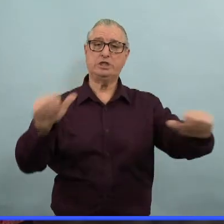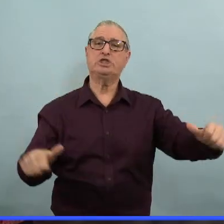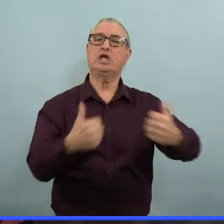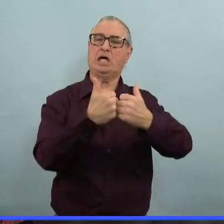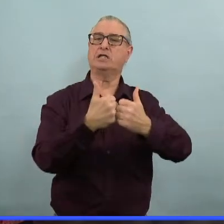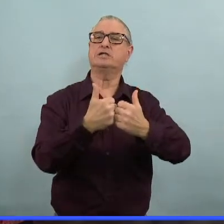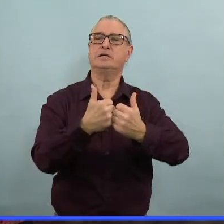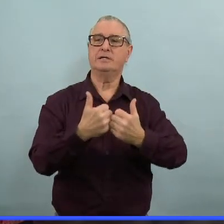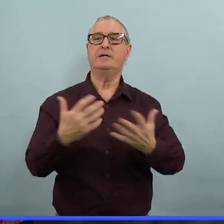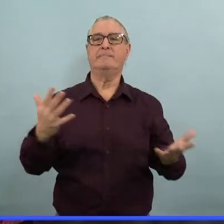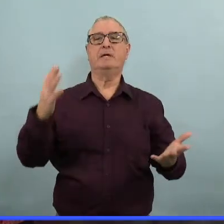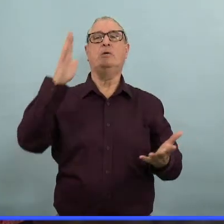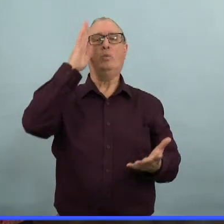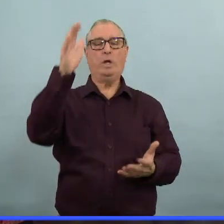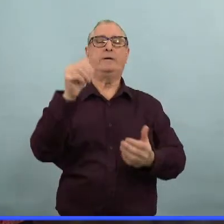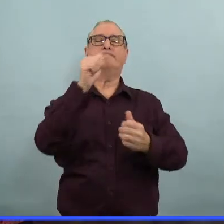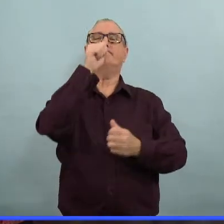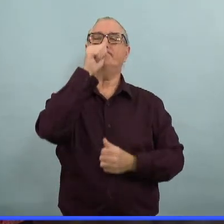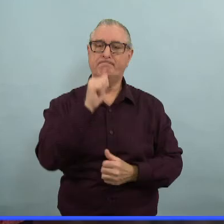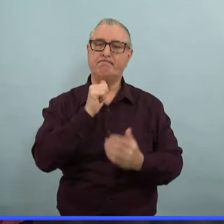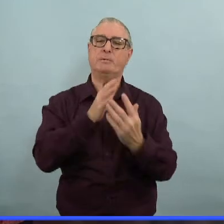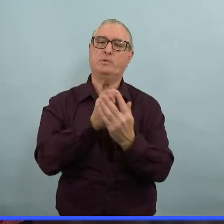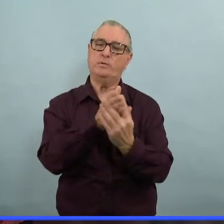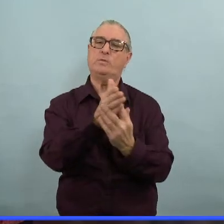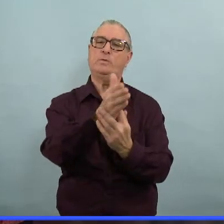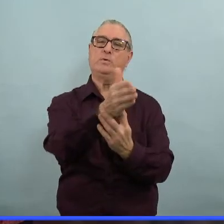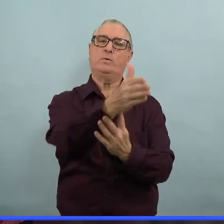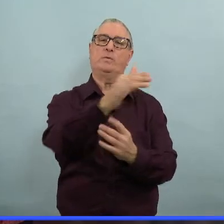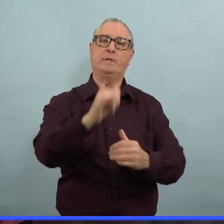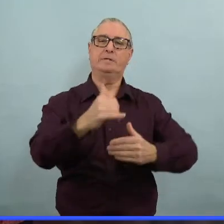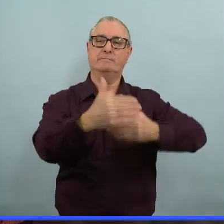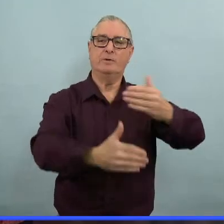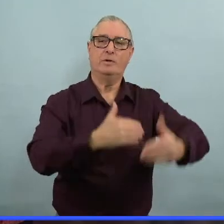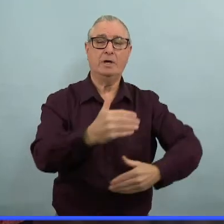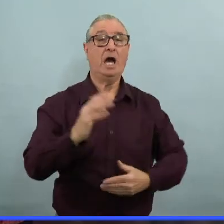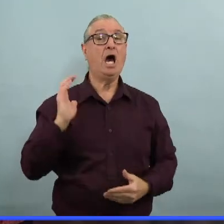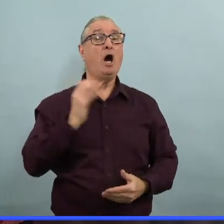ensure though that that you know all manitobans will be able to have the access to health care